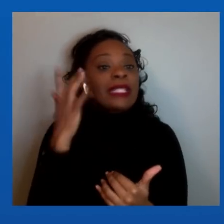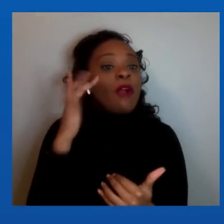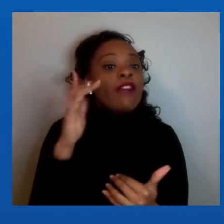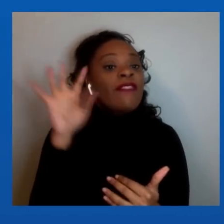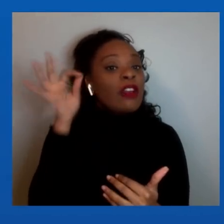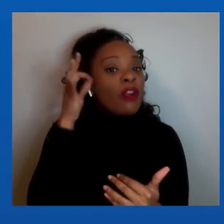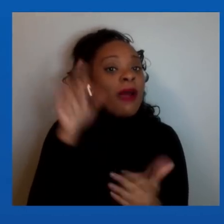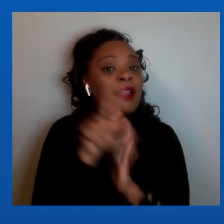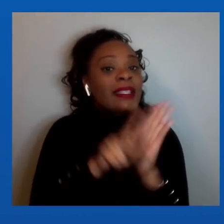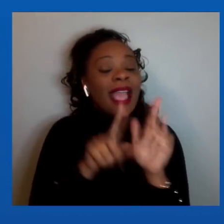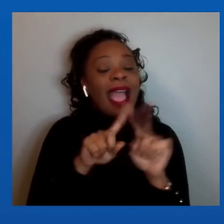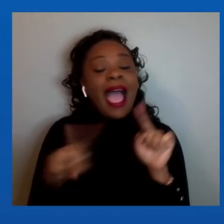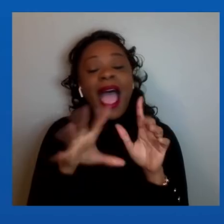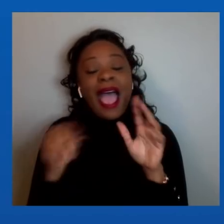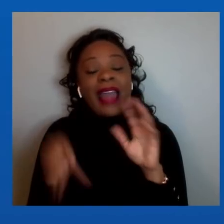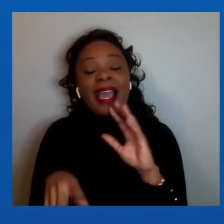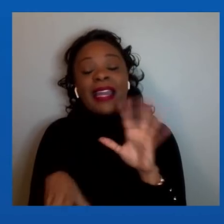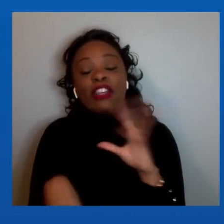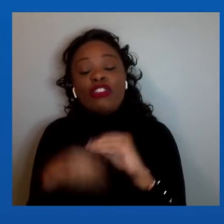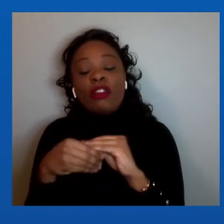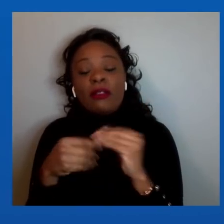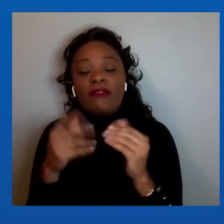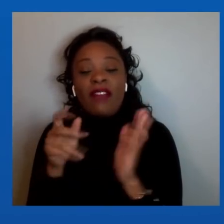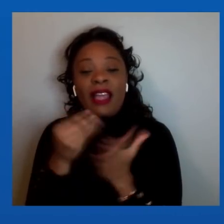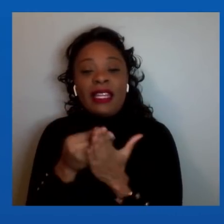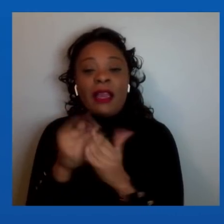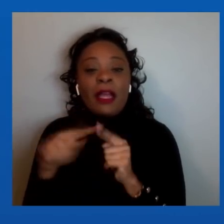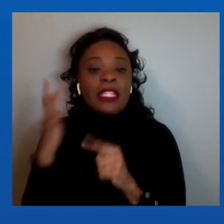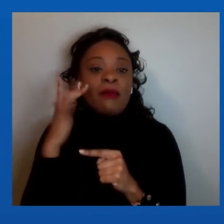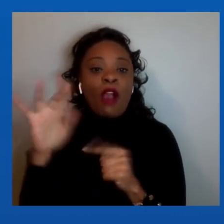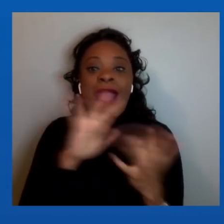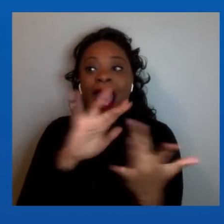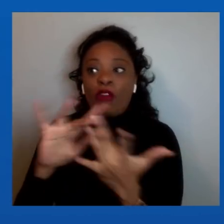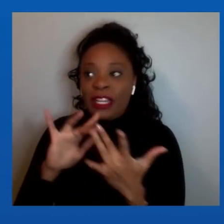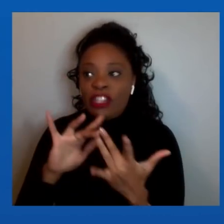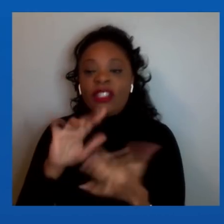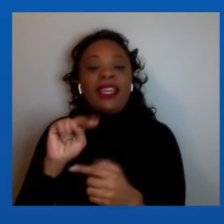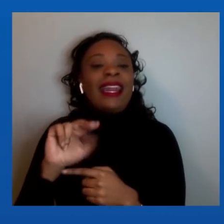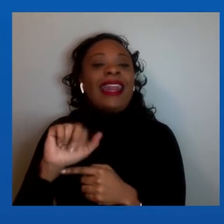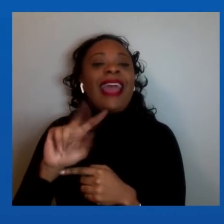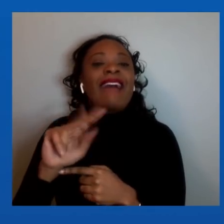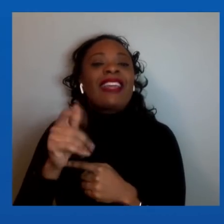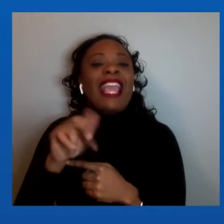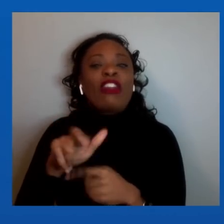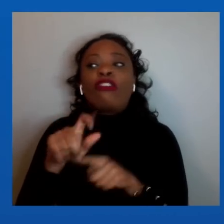but smart outreach navigators human touch from trusted sources in trusted places.